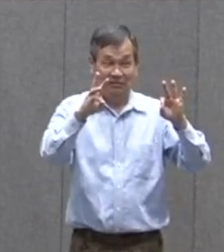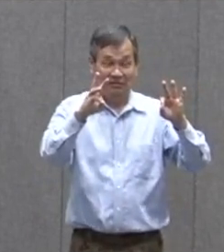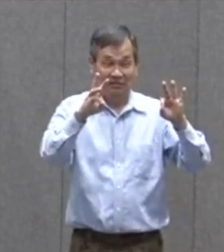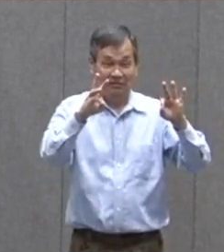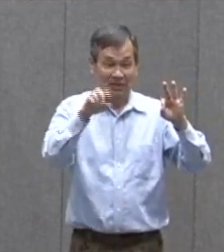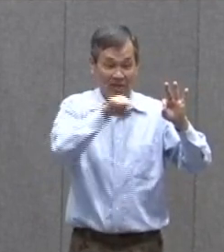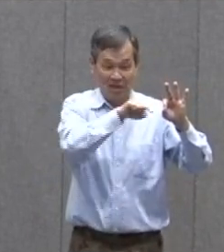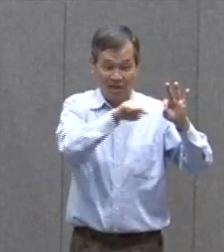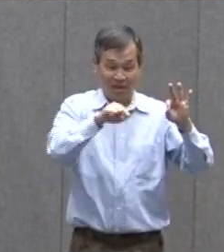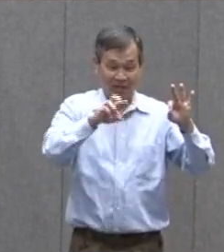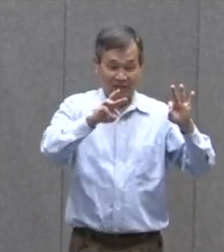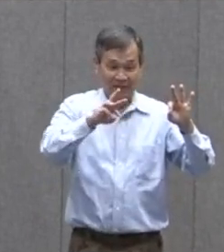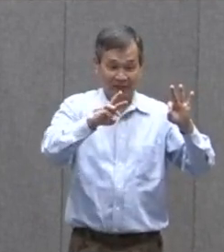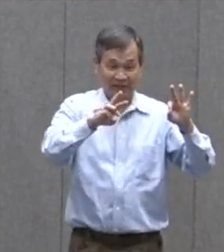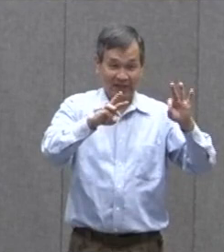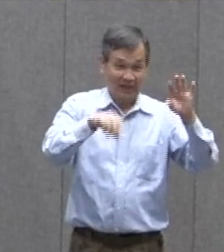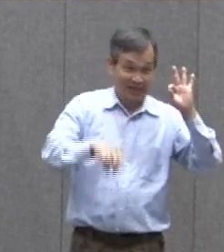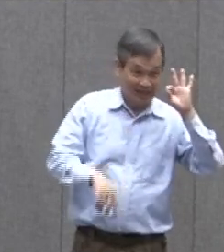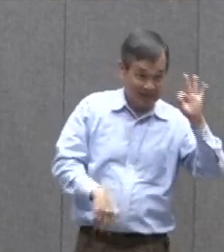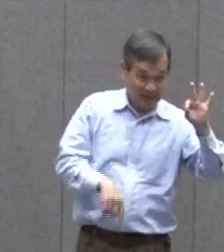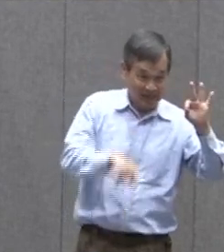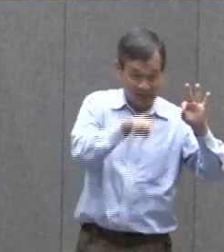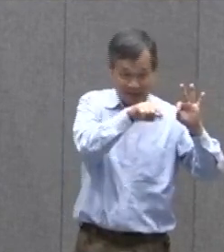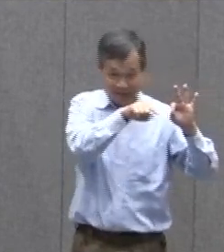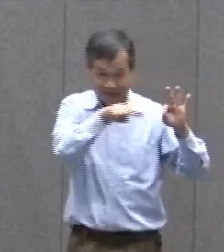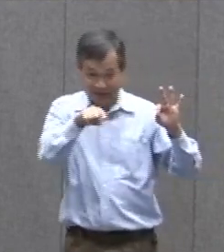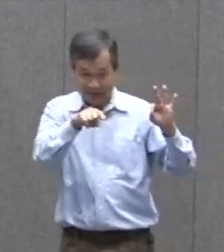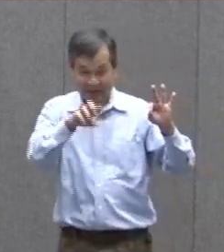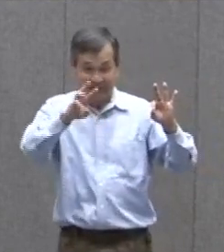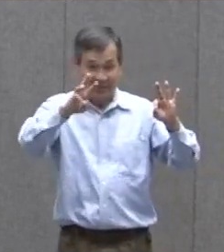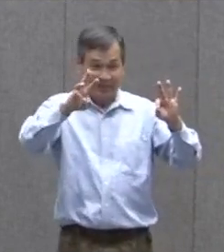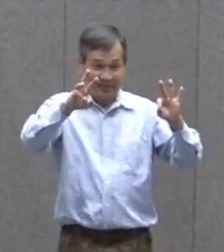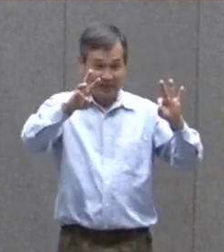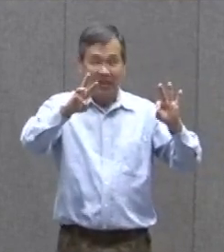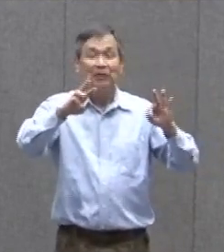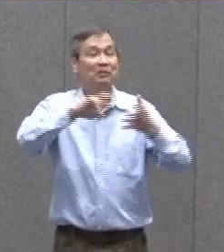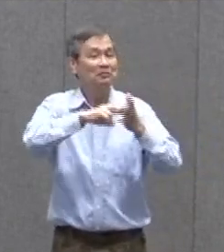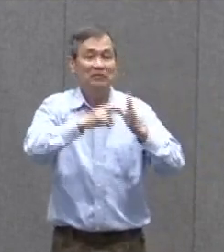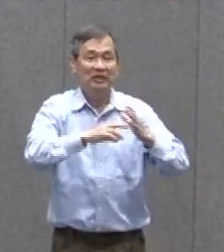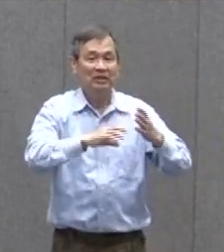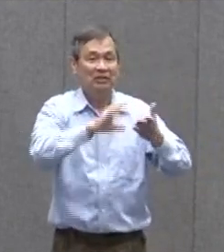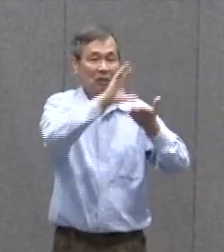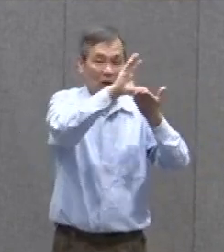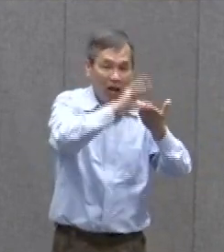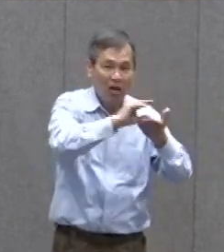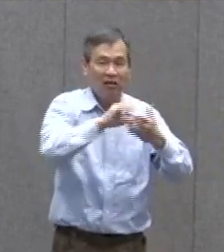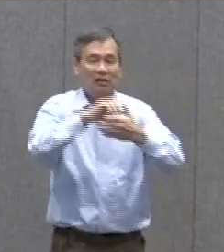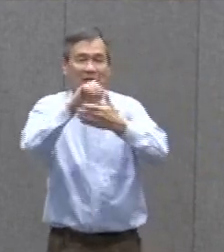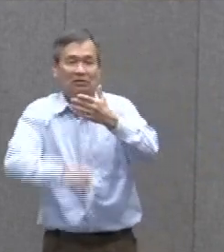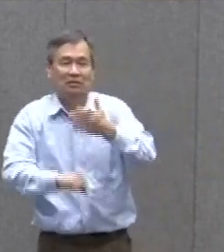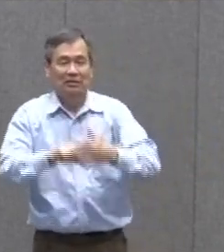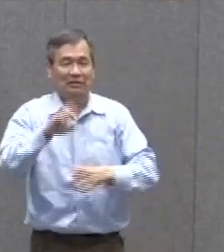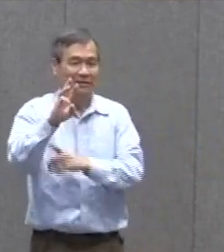So when I start with nine, and I take away six,